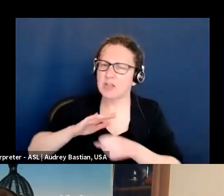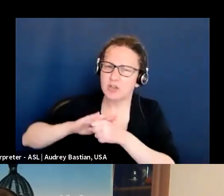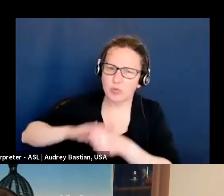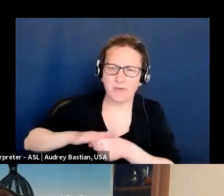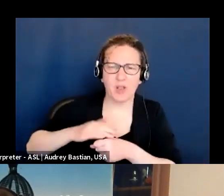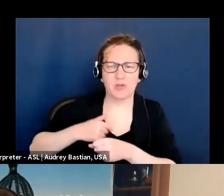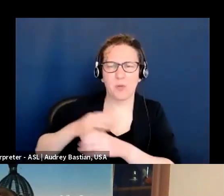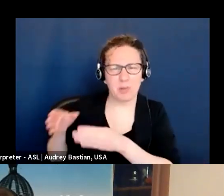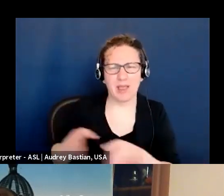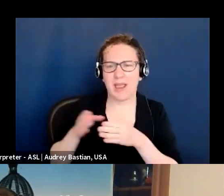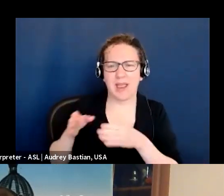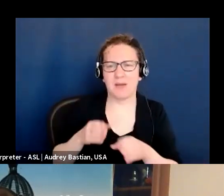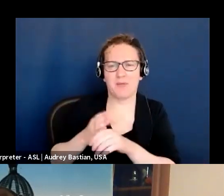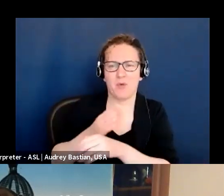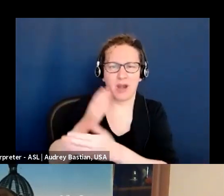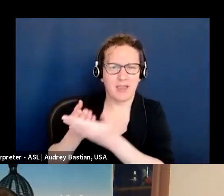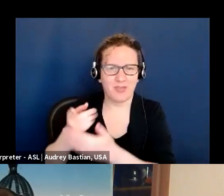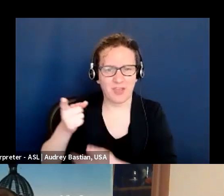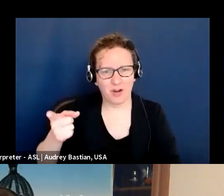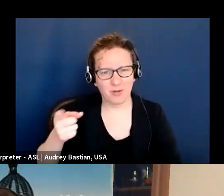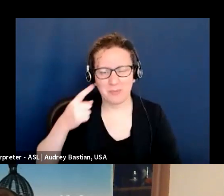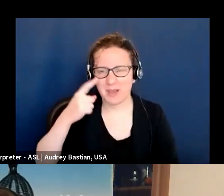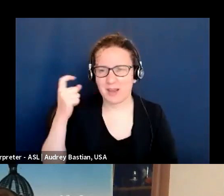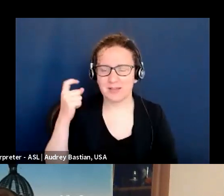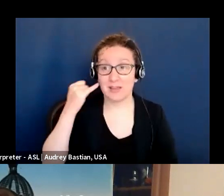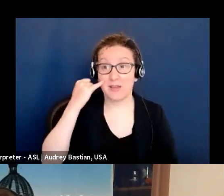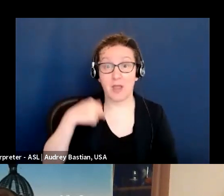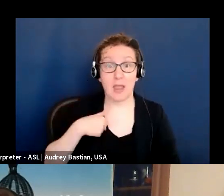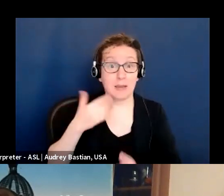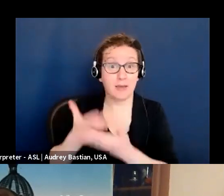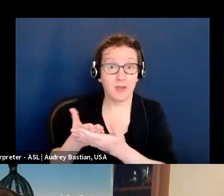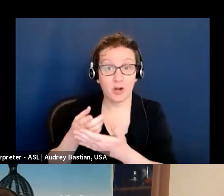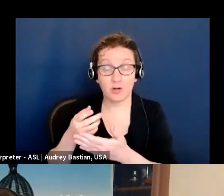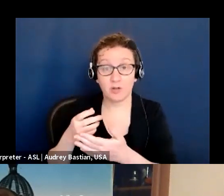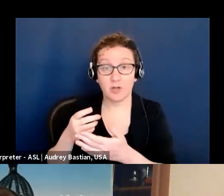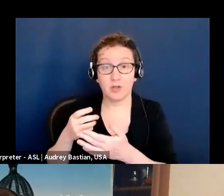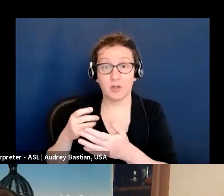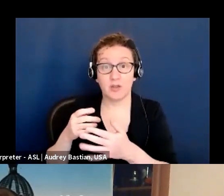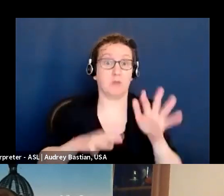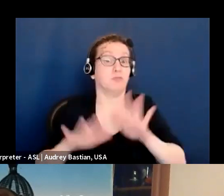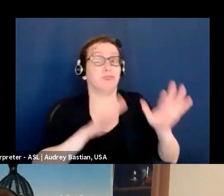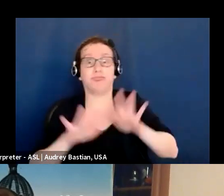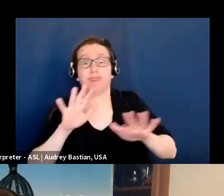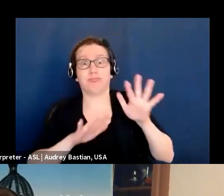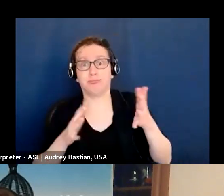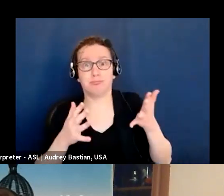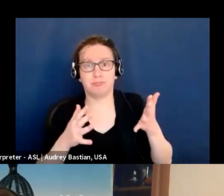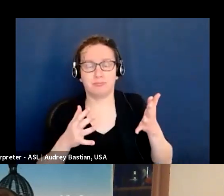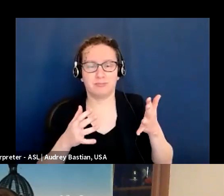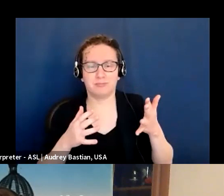Because if I get there like, they are going to just lose. They are going to tell me that,